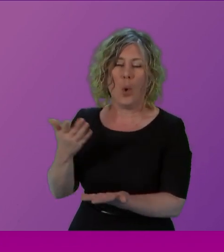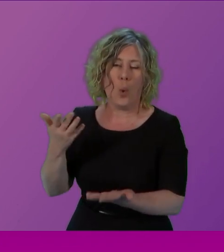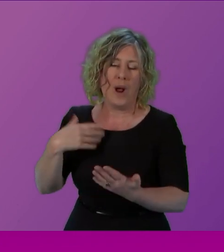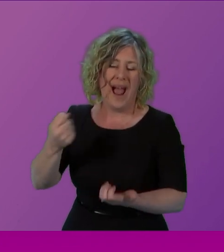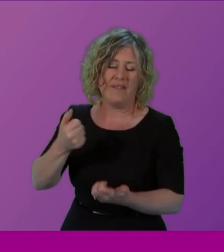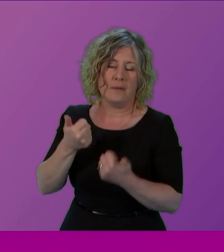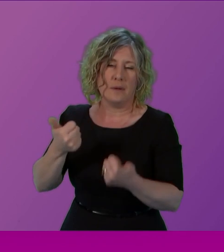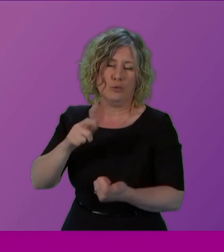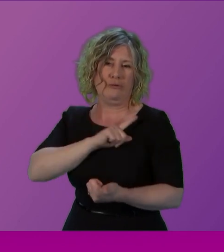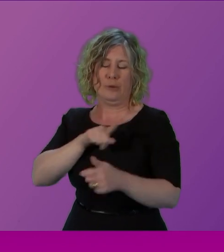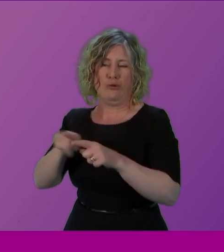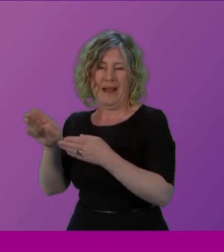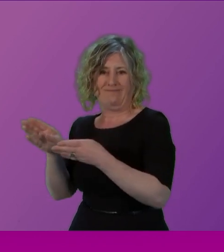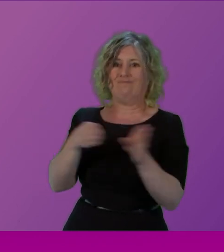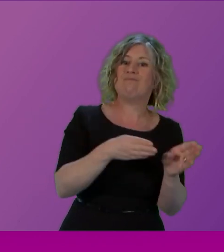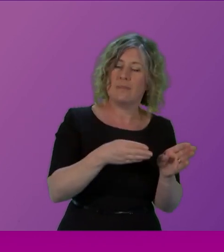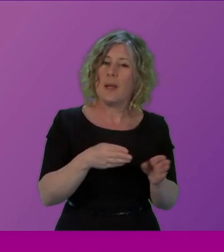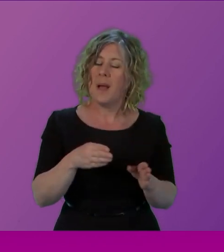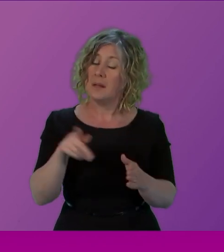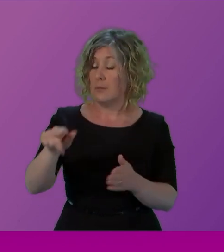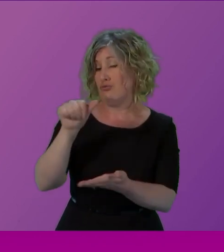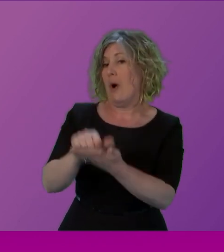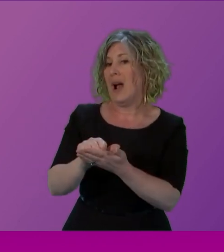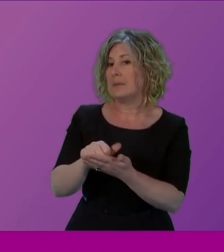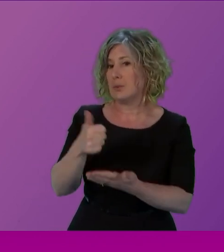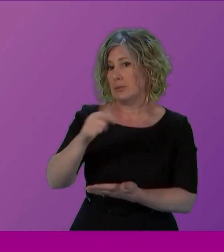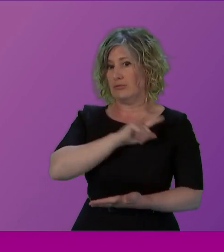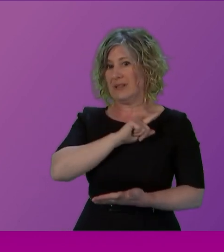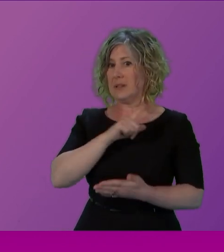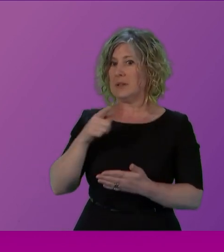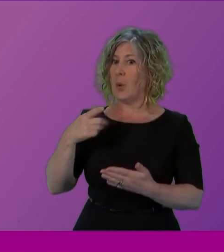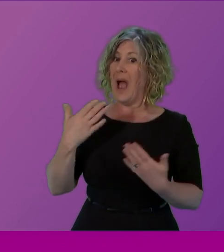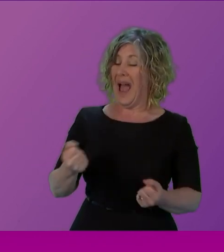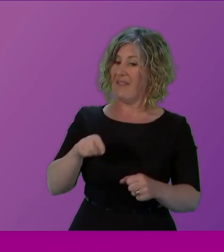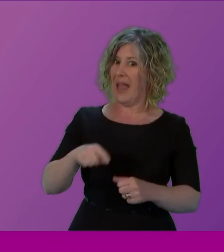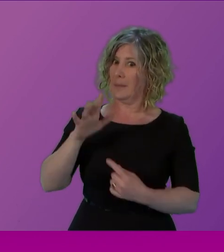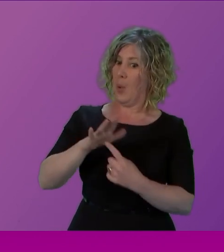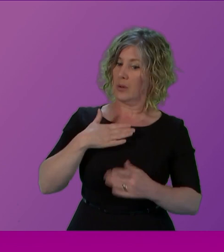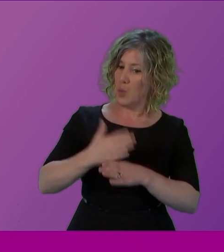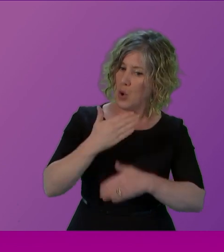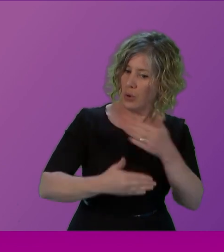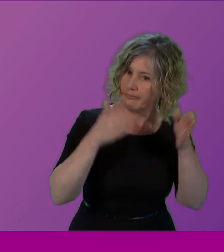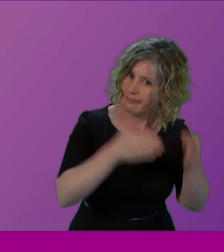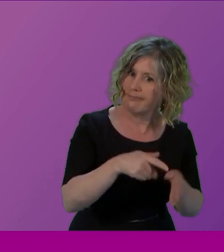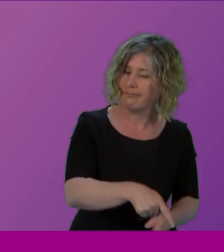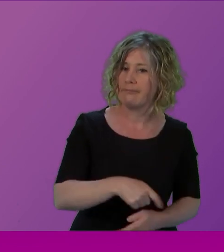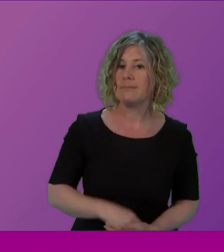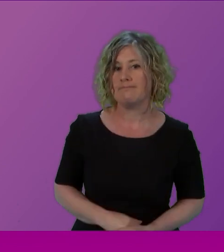That transition also needs to be a just one, which is why our work on just transition is so important as well.